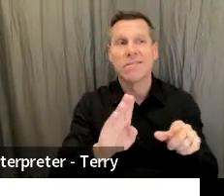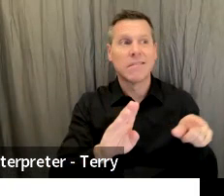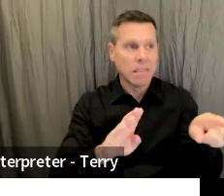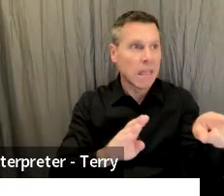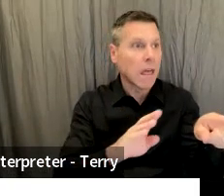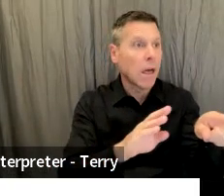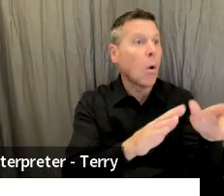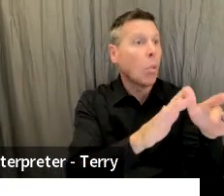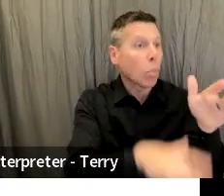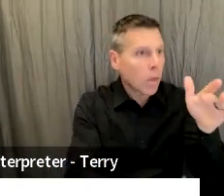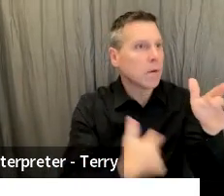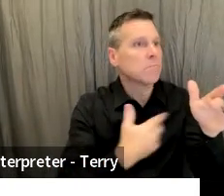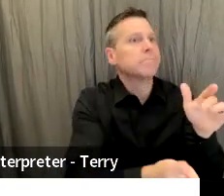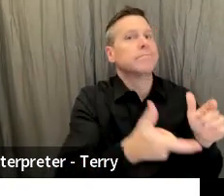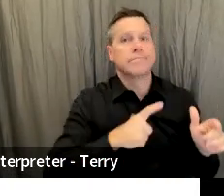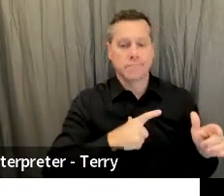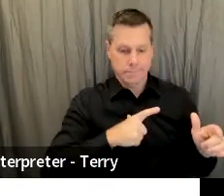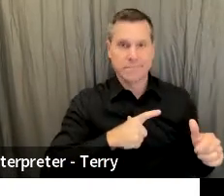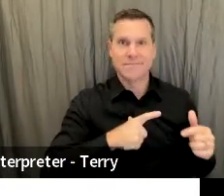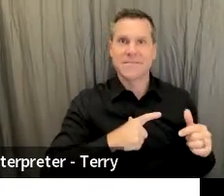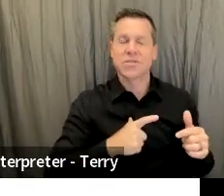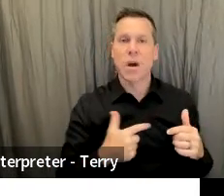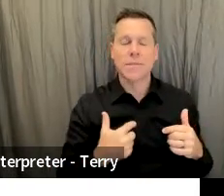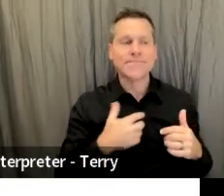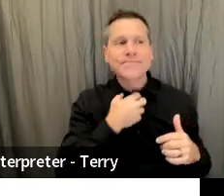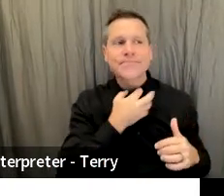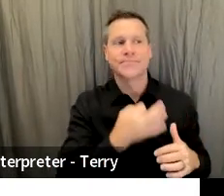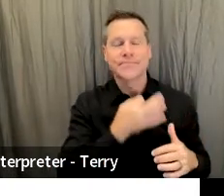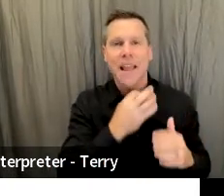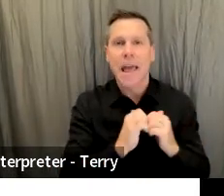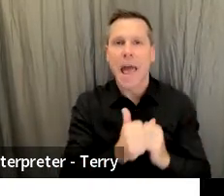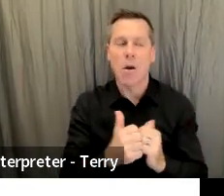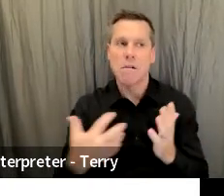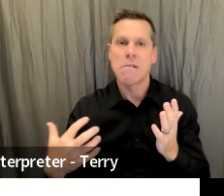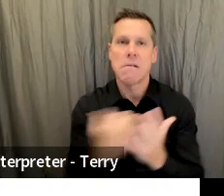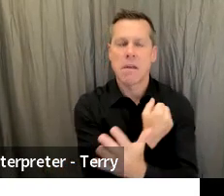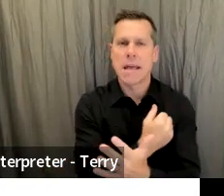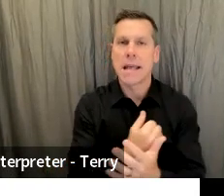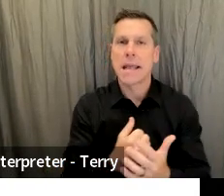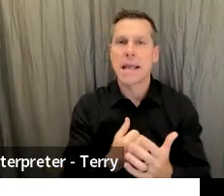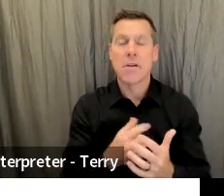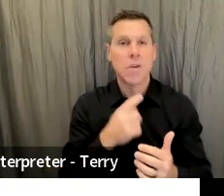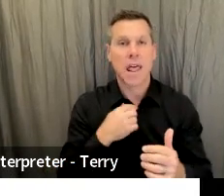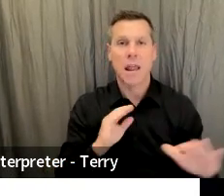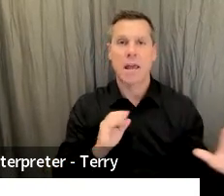And so there's frequently these instances where you are put into a class